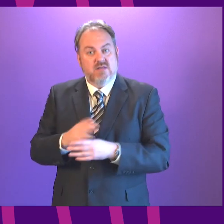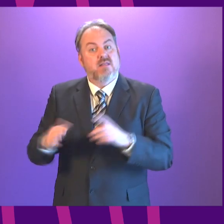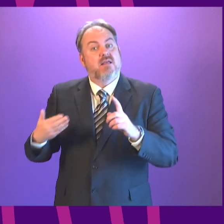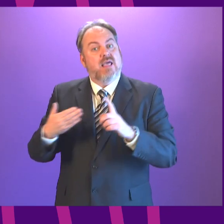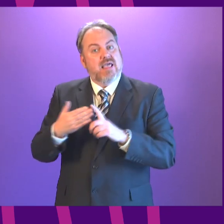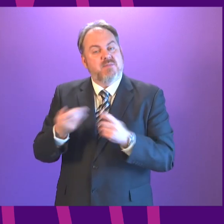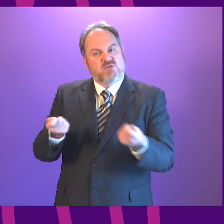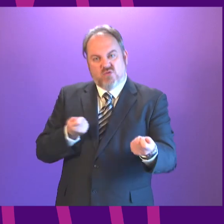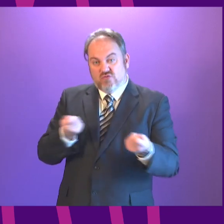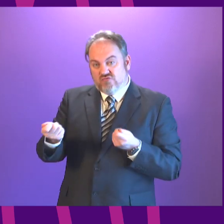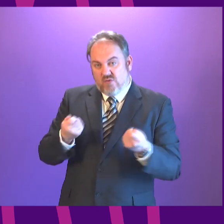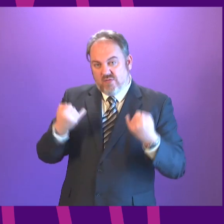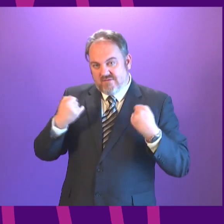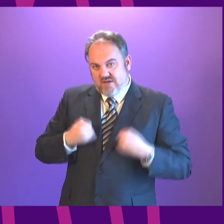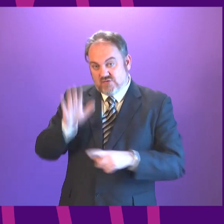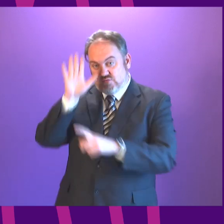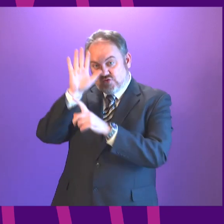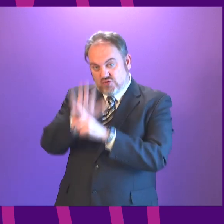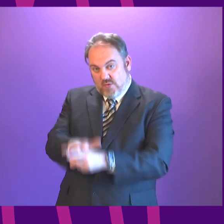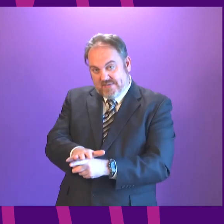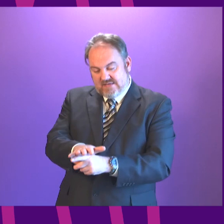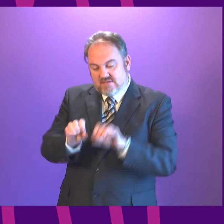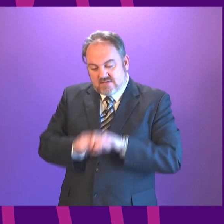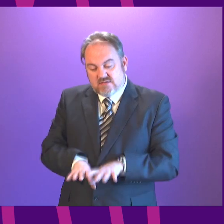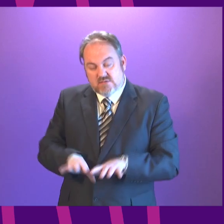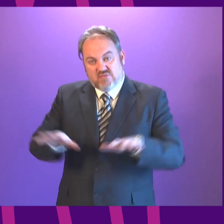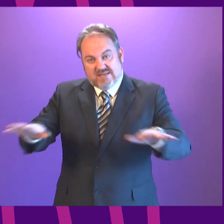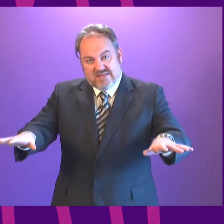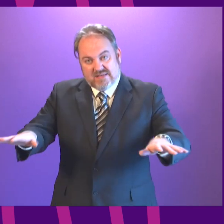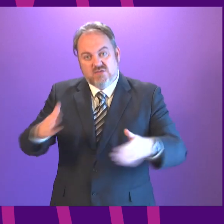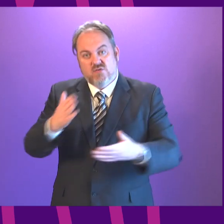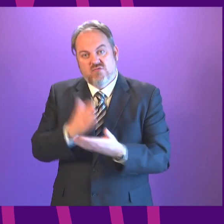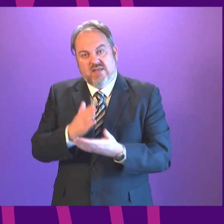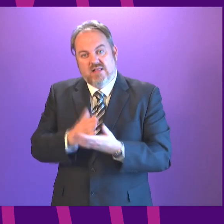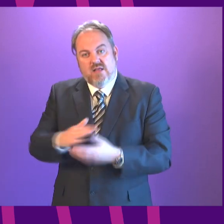as much and as far as we can so that the next period, which will involve the most stringent